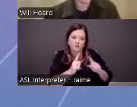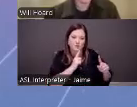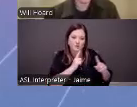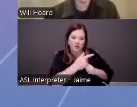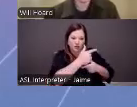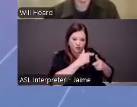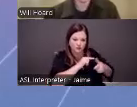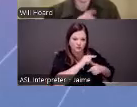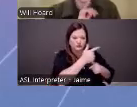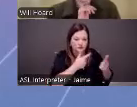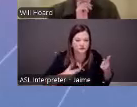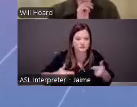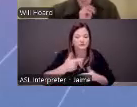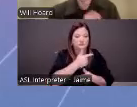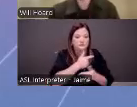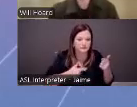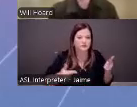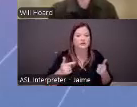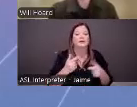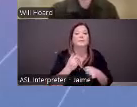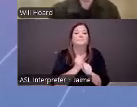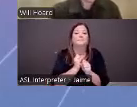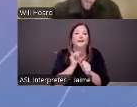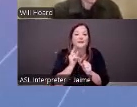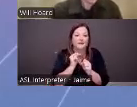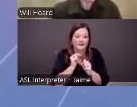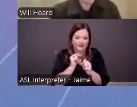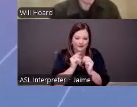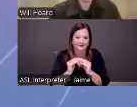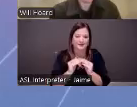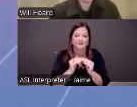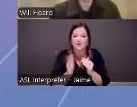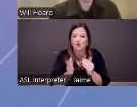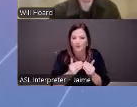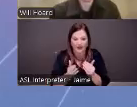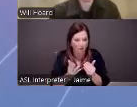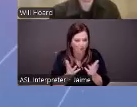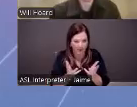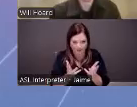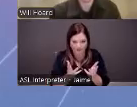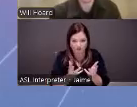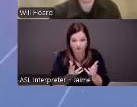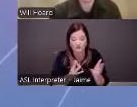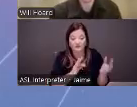I feel made it even no matter what because you were giving us feedback. We were giving you feedback.